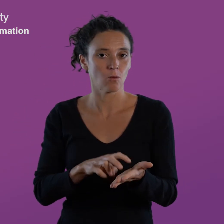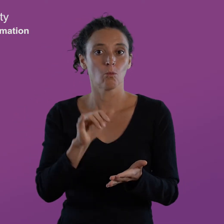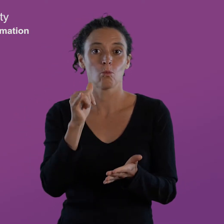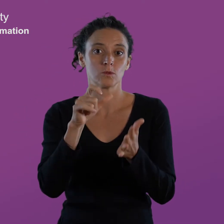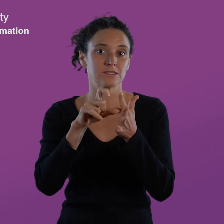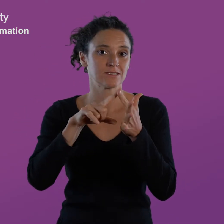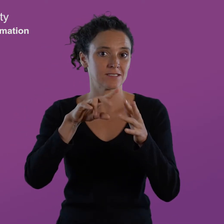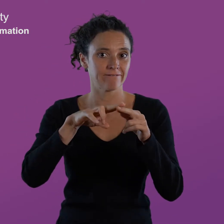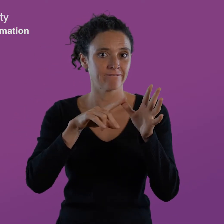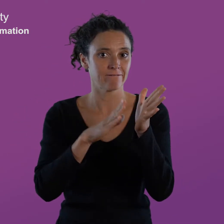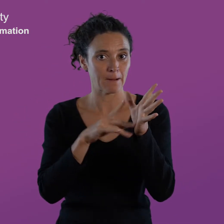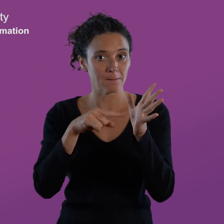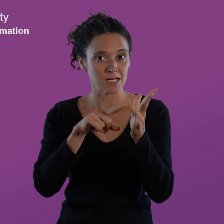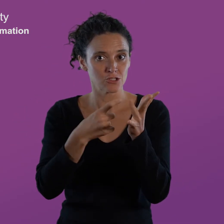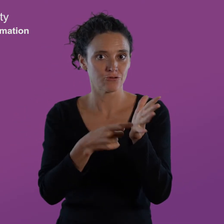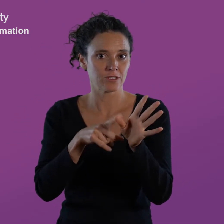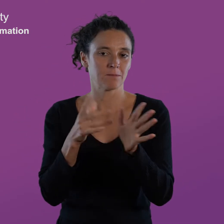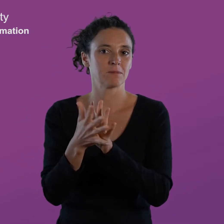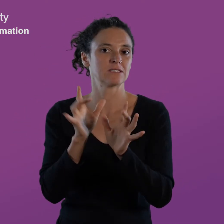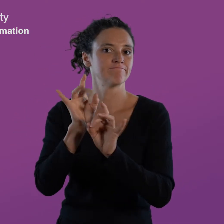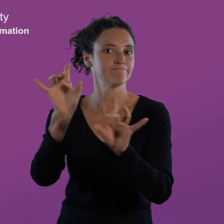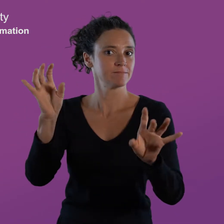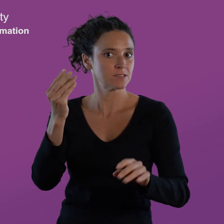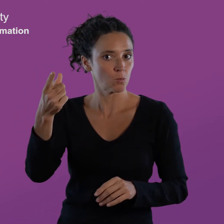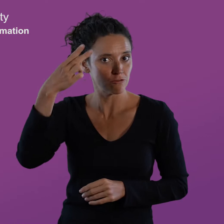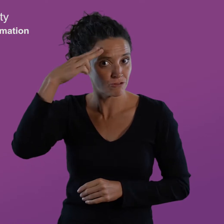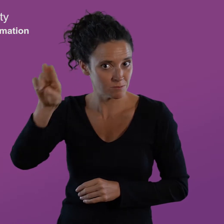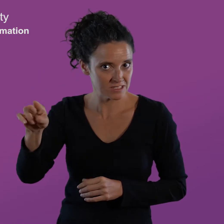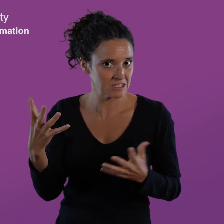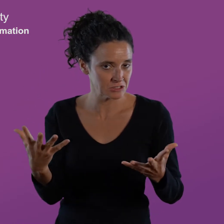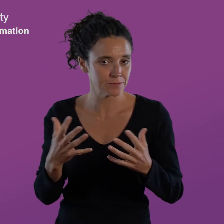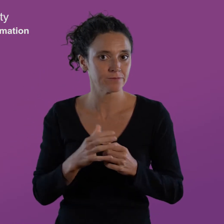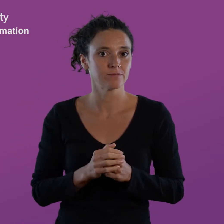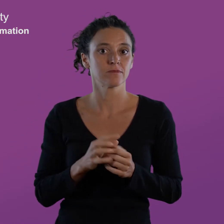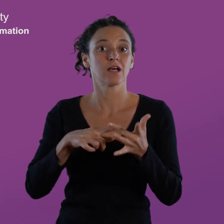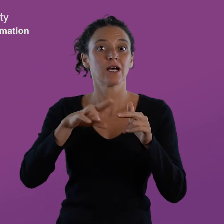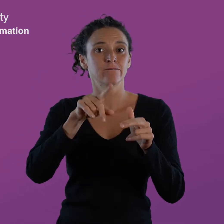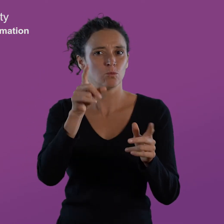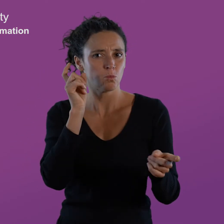in breach of a non-disclosure or confidentiality clause in an agreement you have signed, or is defamatory. If so,